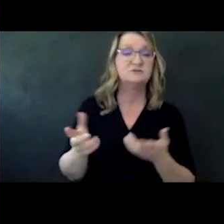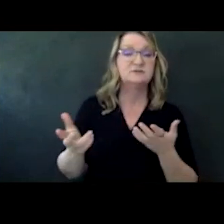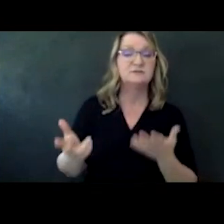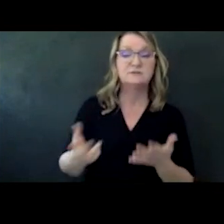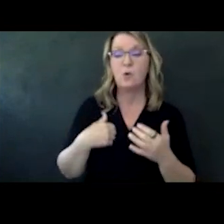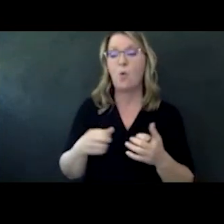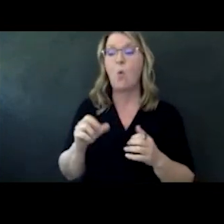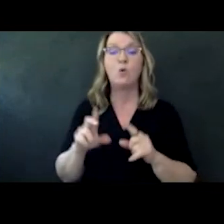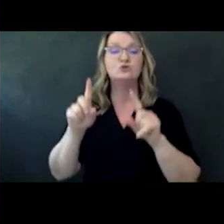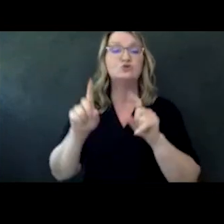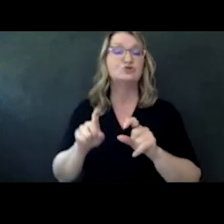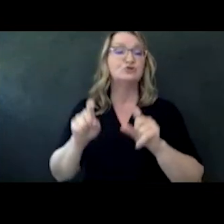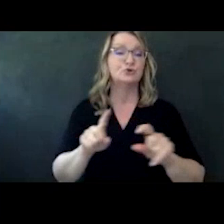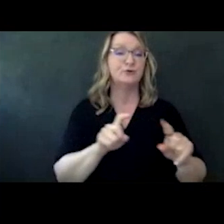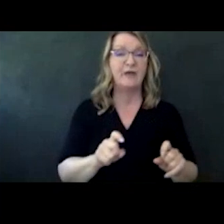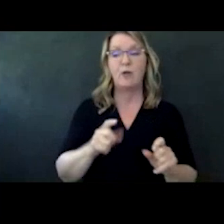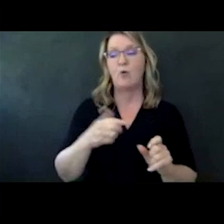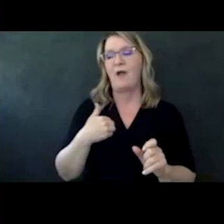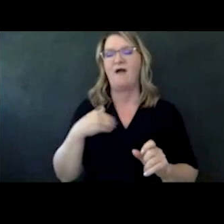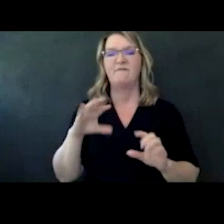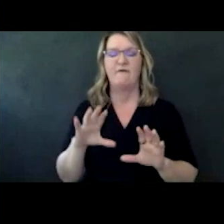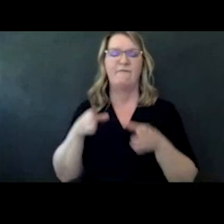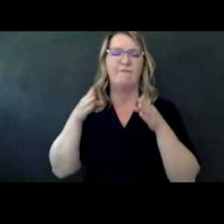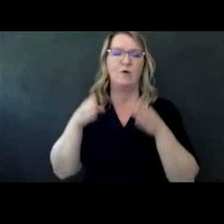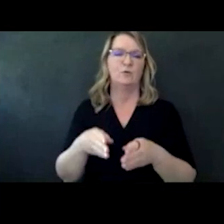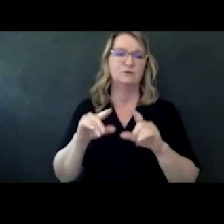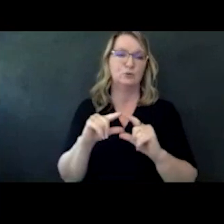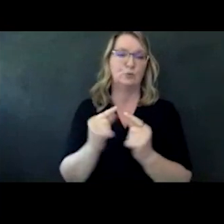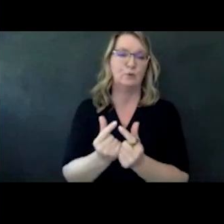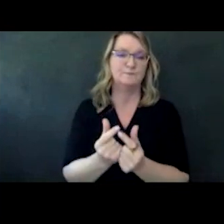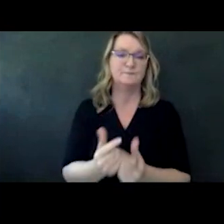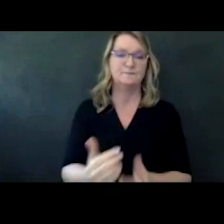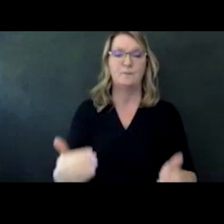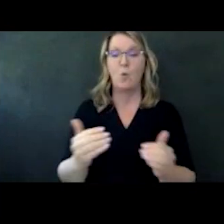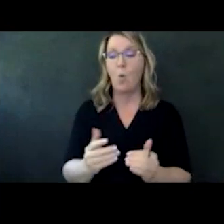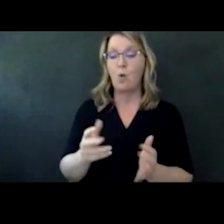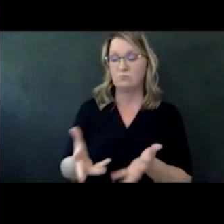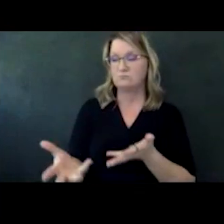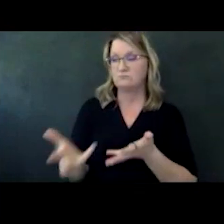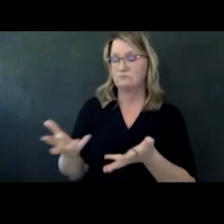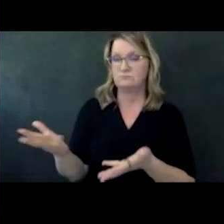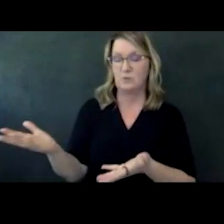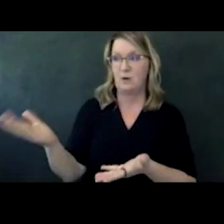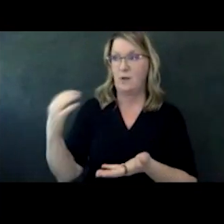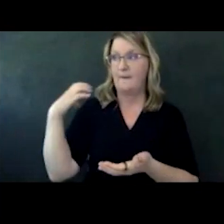surveys or focus groups. And third, engage with employers. Ask questions to learn about their